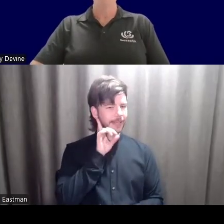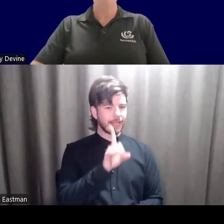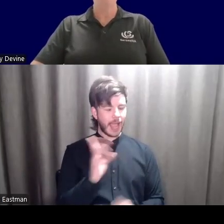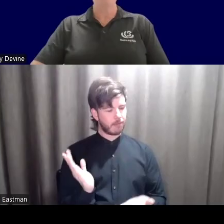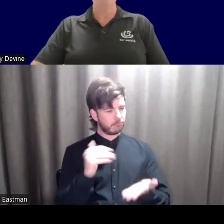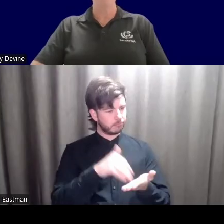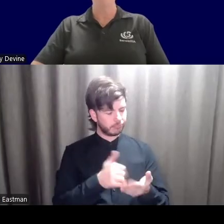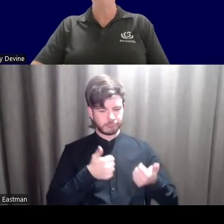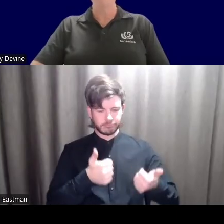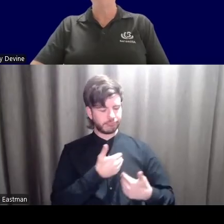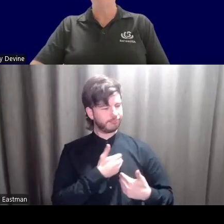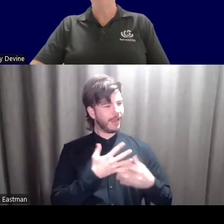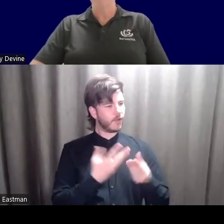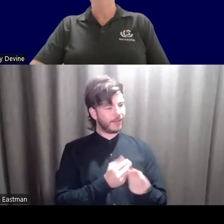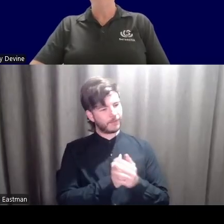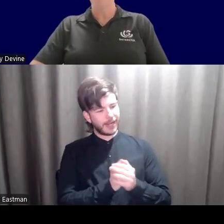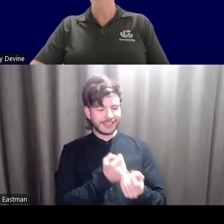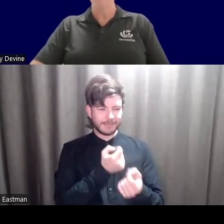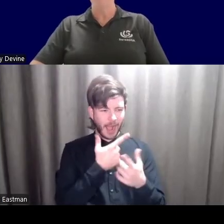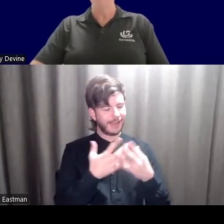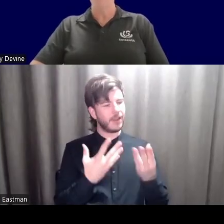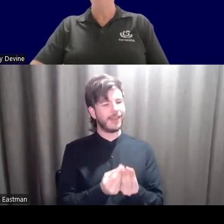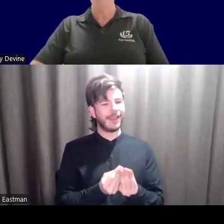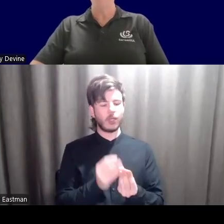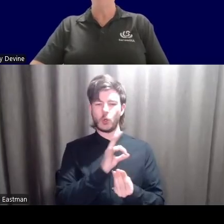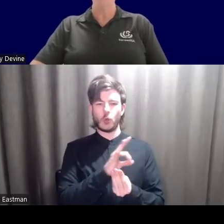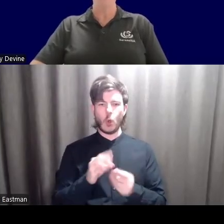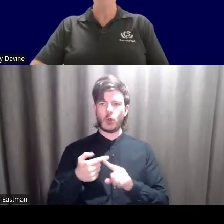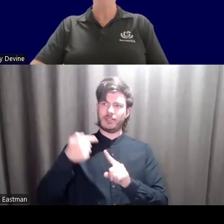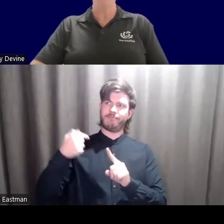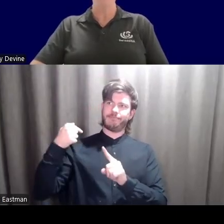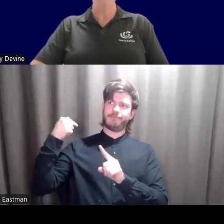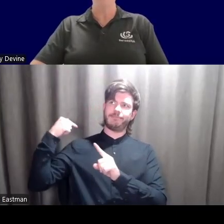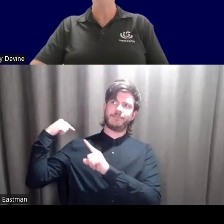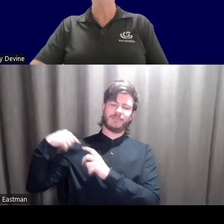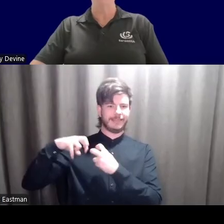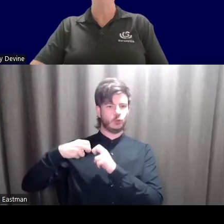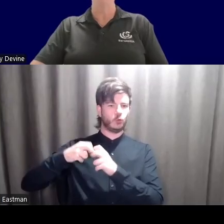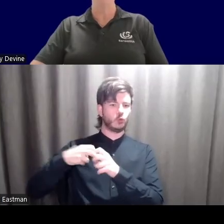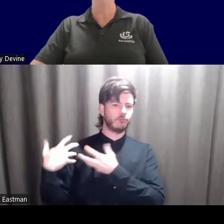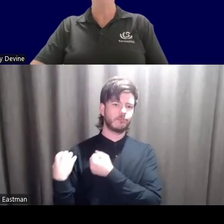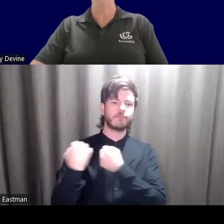We're coming back to collaboration. Collaboration with your person, their family and the support